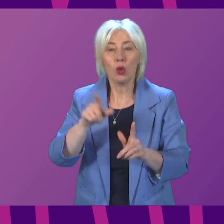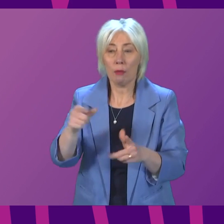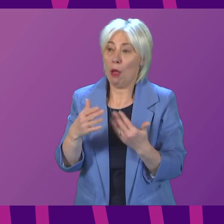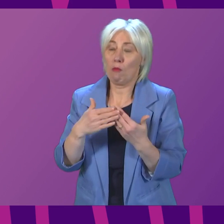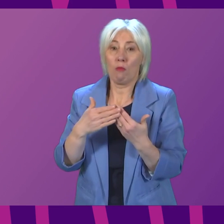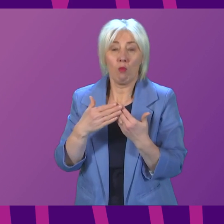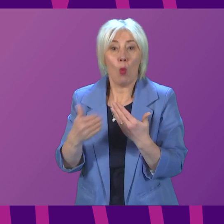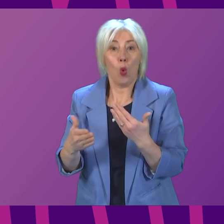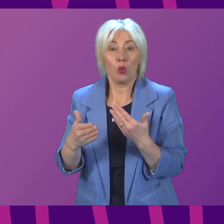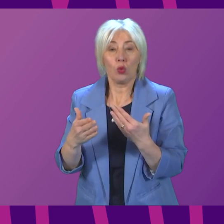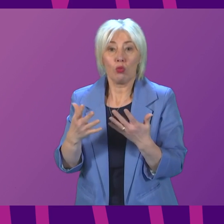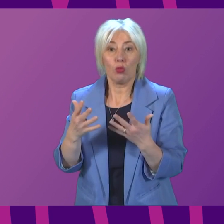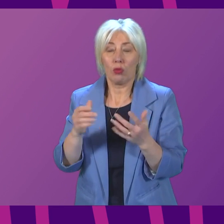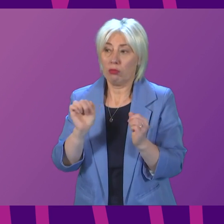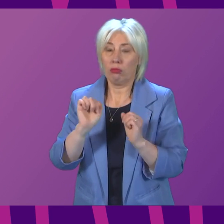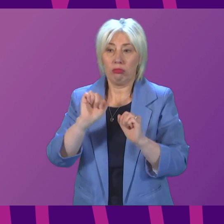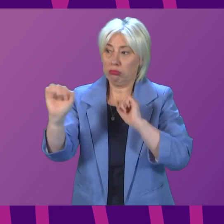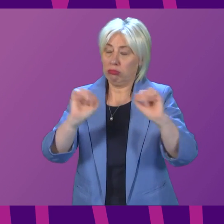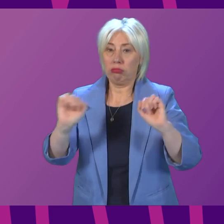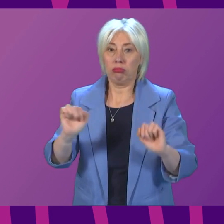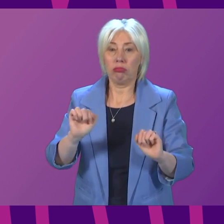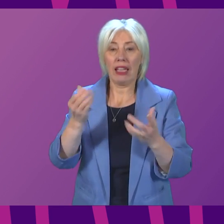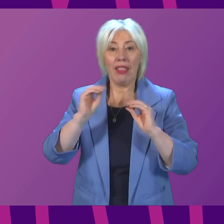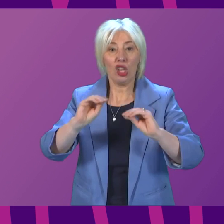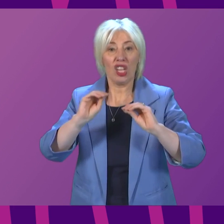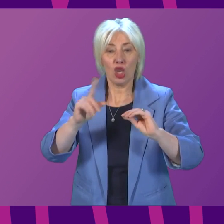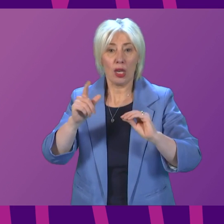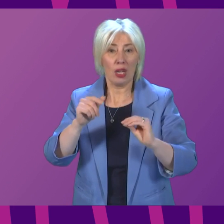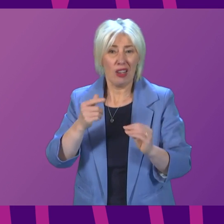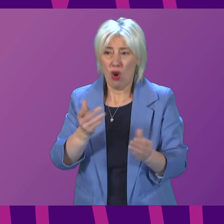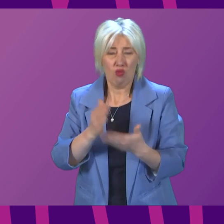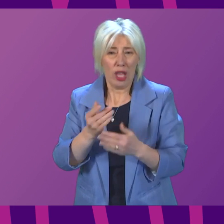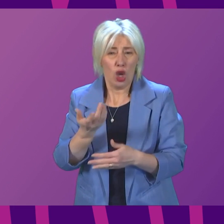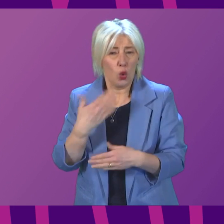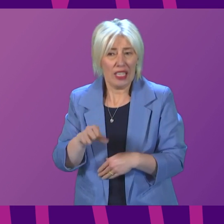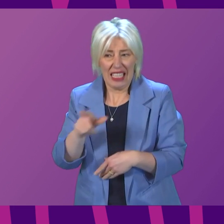Most of the spaces in our education estate will not need any of those measures.